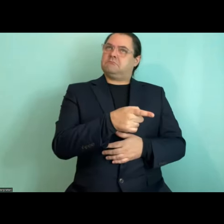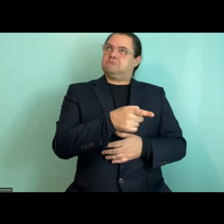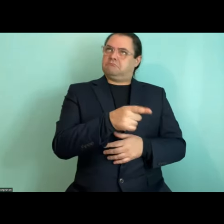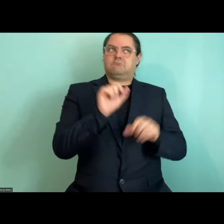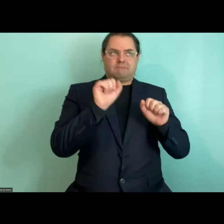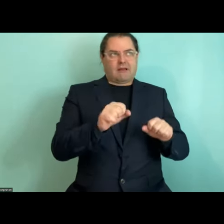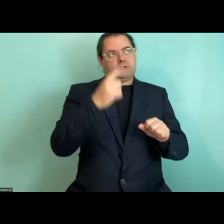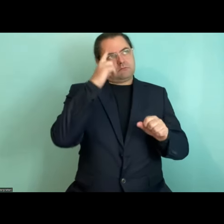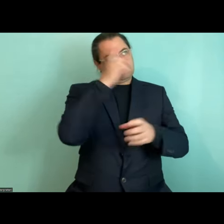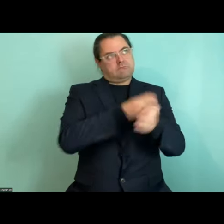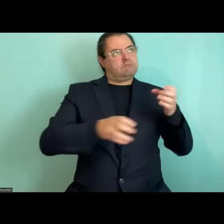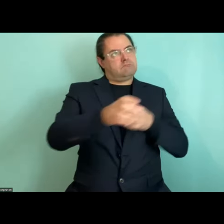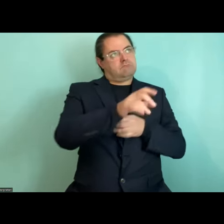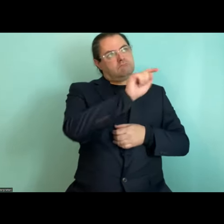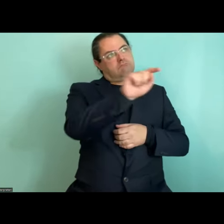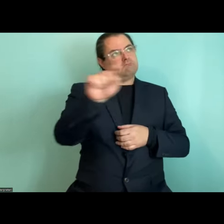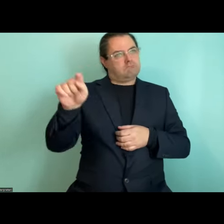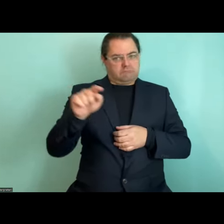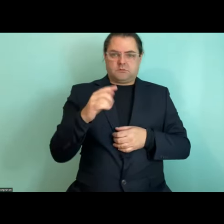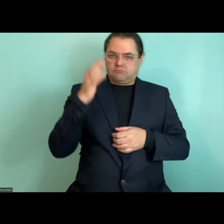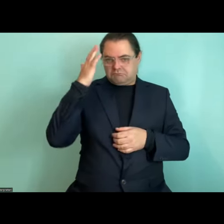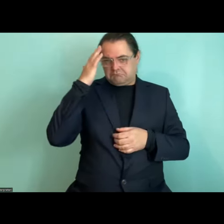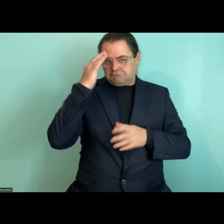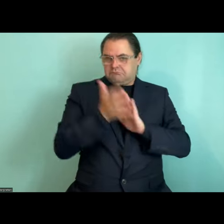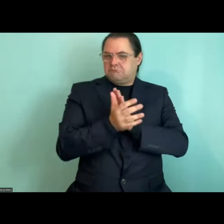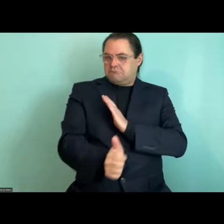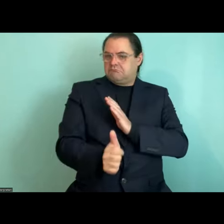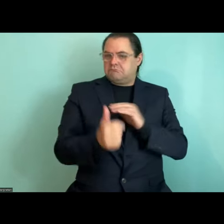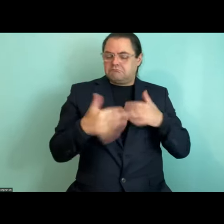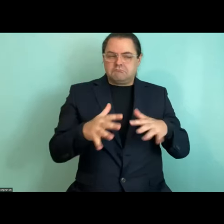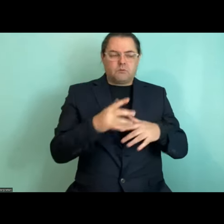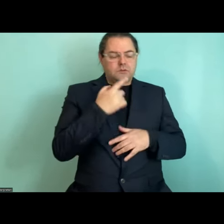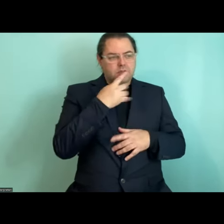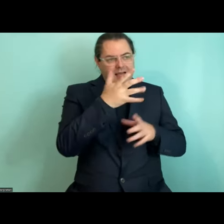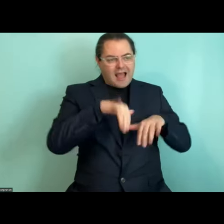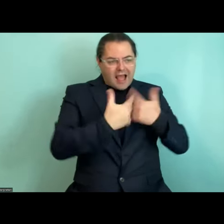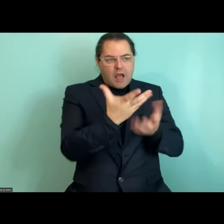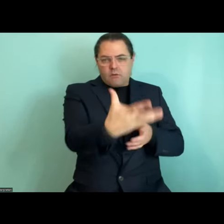visa v the carotid artery OCR letterhead 10:06:46 to communicate on a damn Sam he had